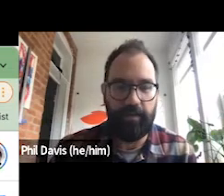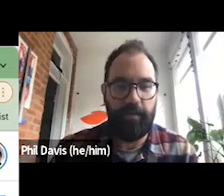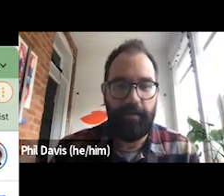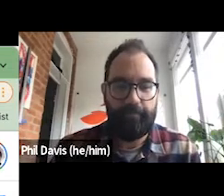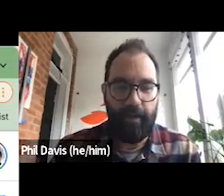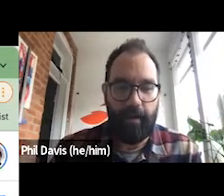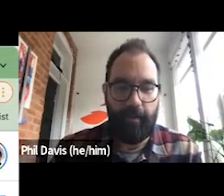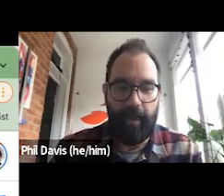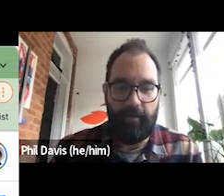event or something.